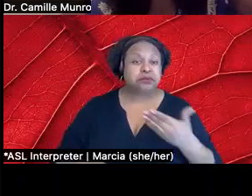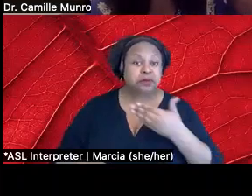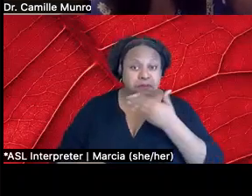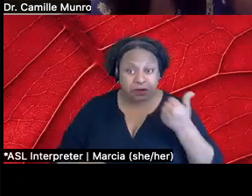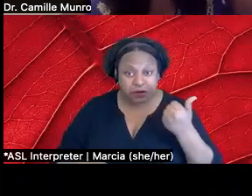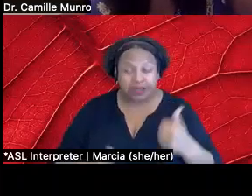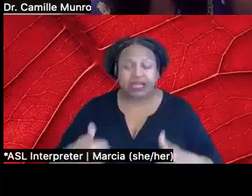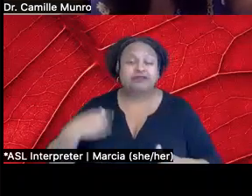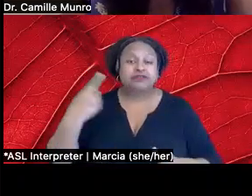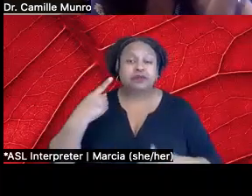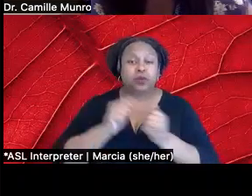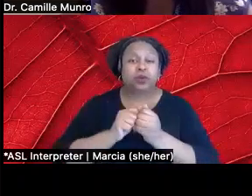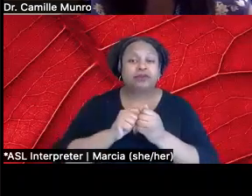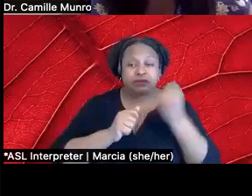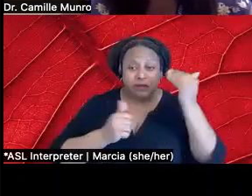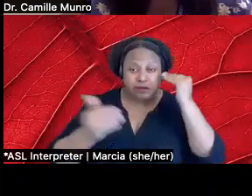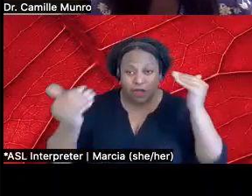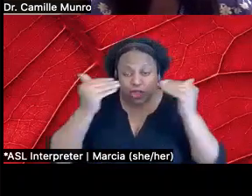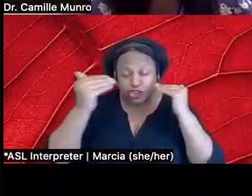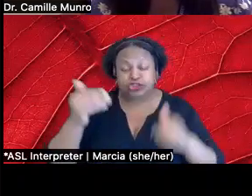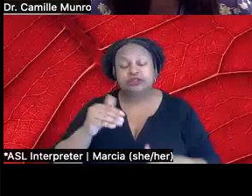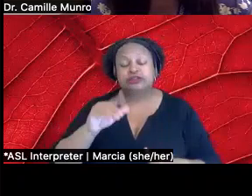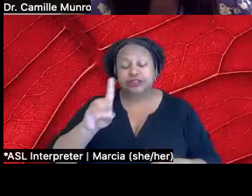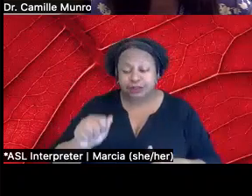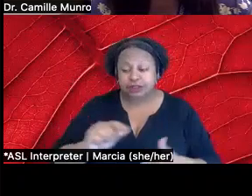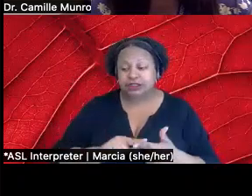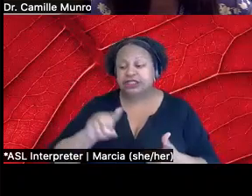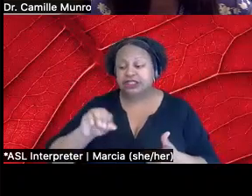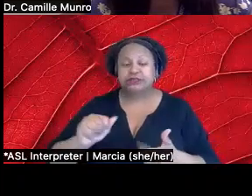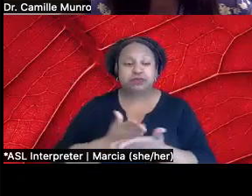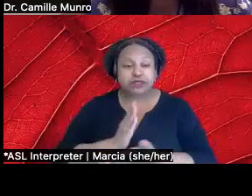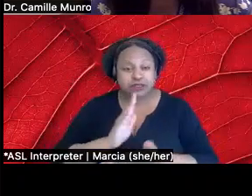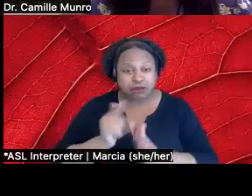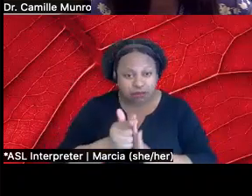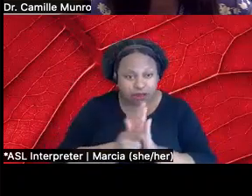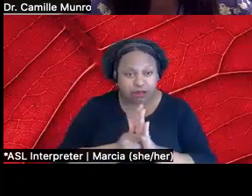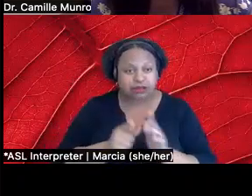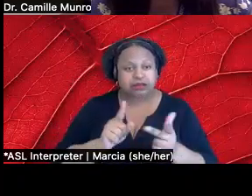law and accommodations in clinical setting to help with the process. The last presentation.